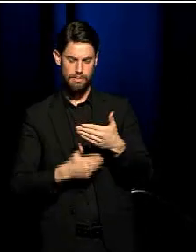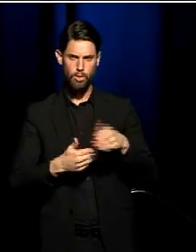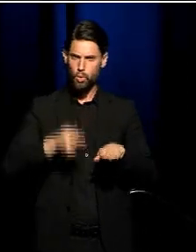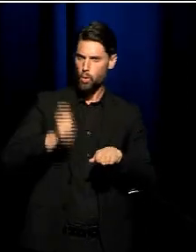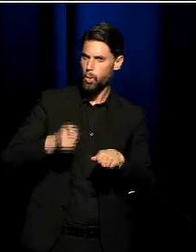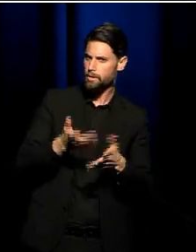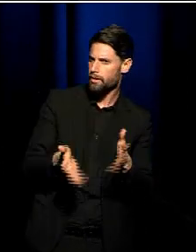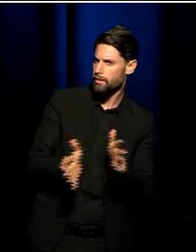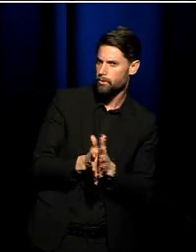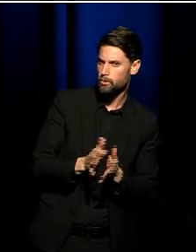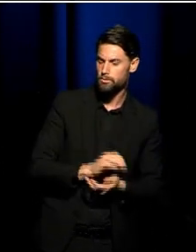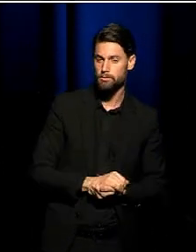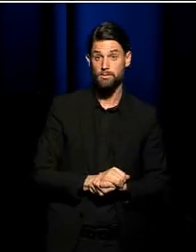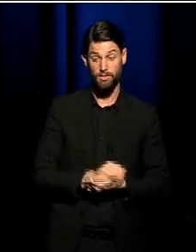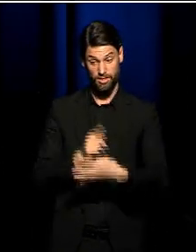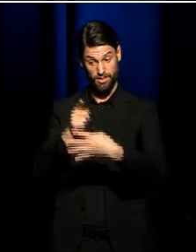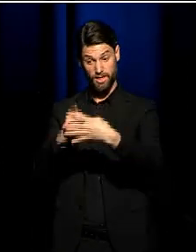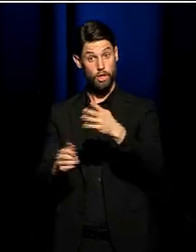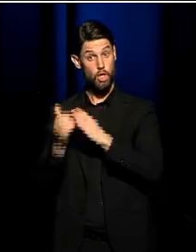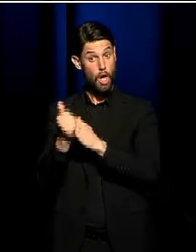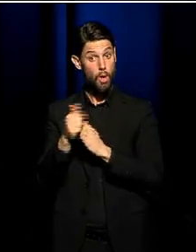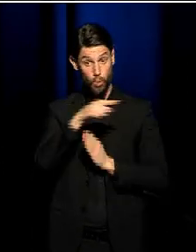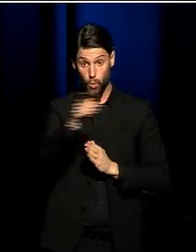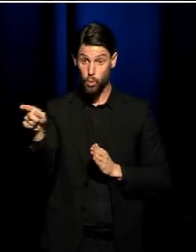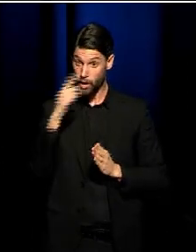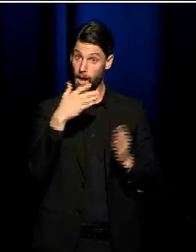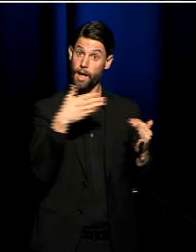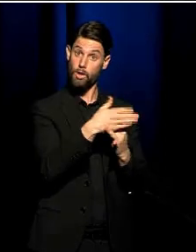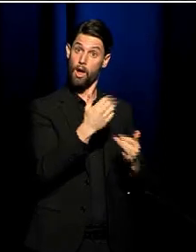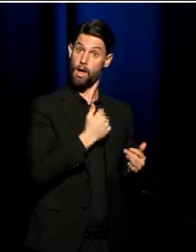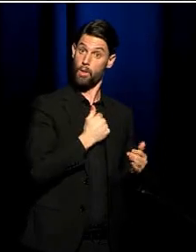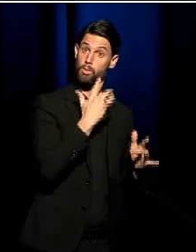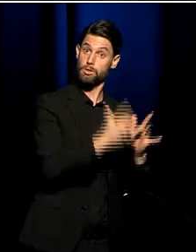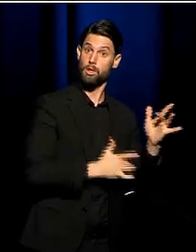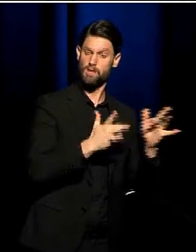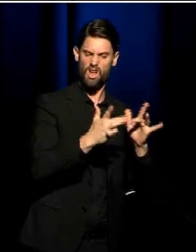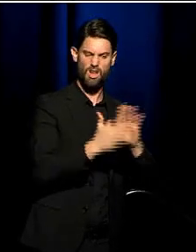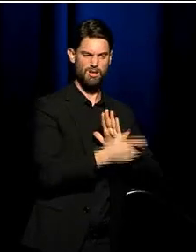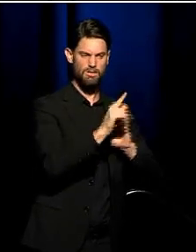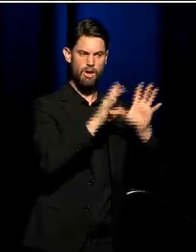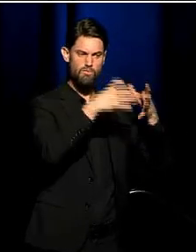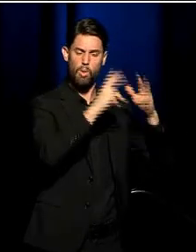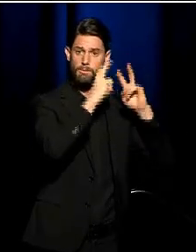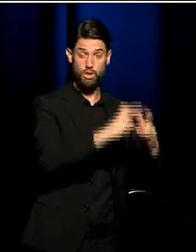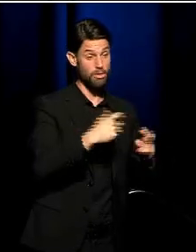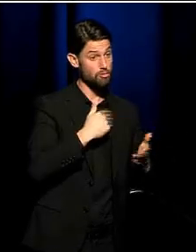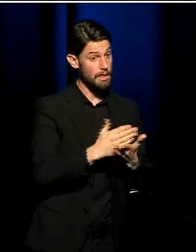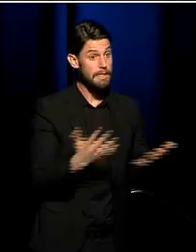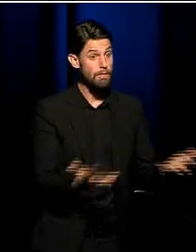guidelines are available on the Royal Commission website. I encourage anybody who intends to engage with the Commission or any legal or other